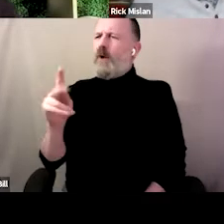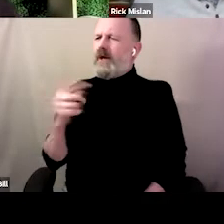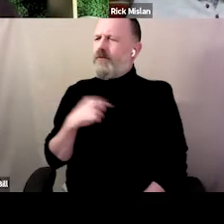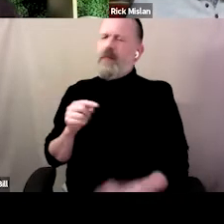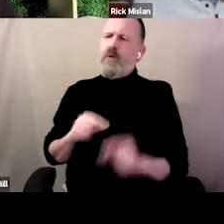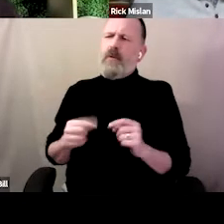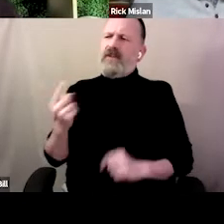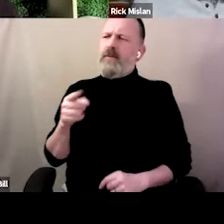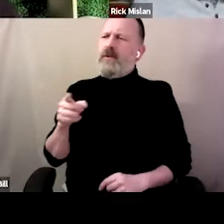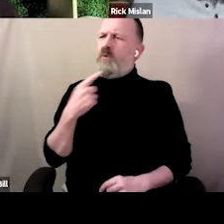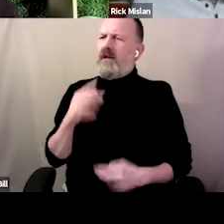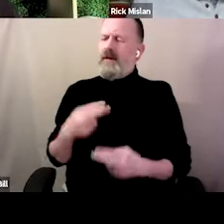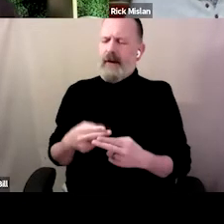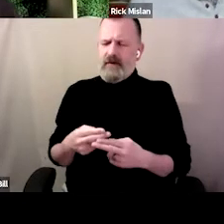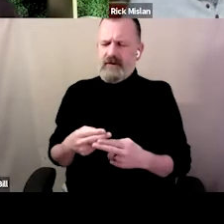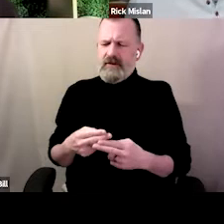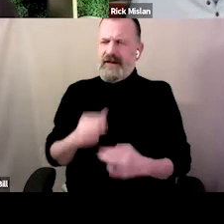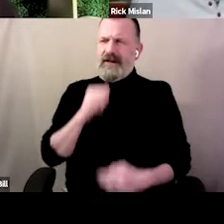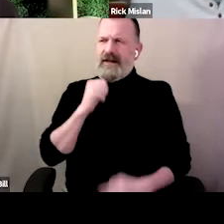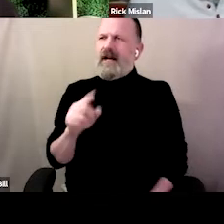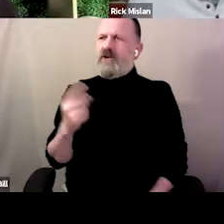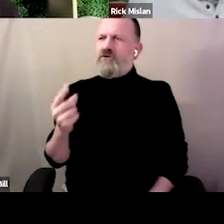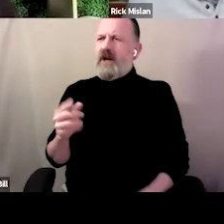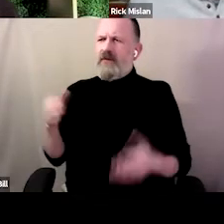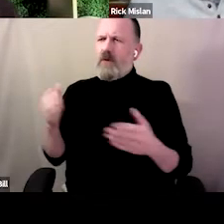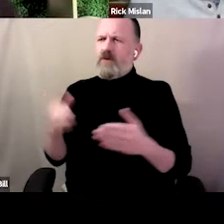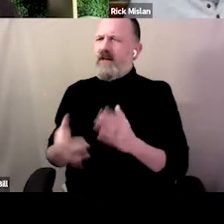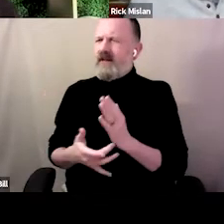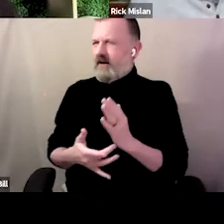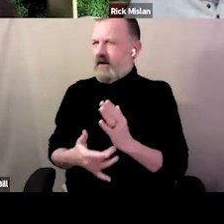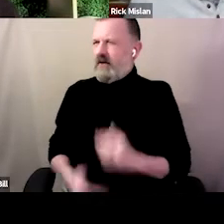Rick Mislan: Not just focus on the technical and I'm wondering if there's